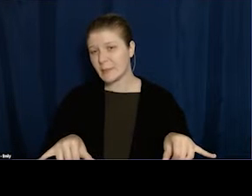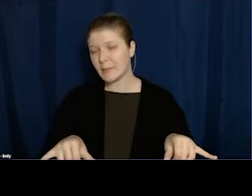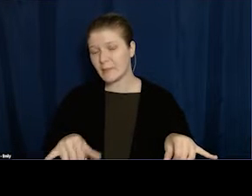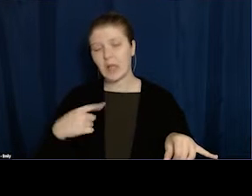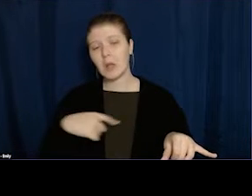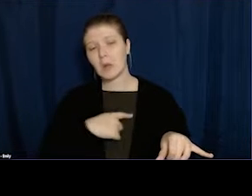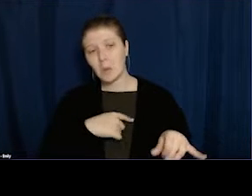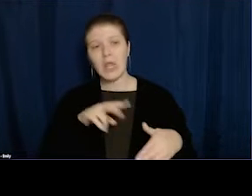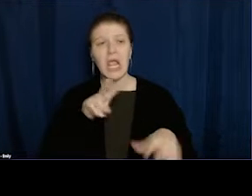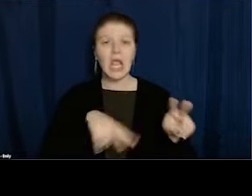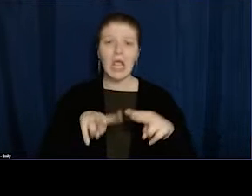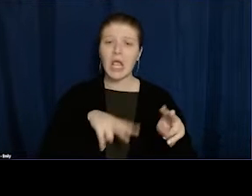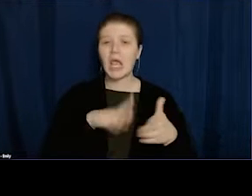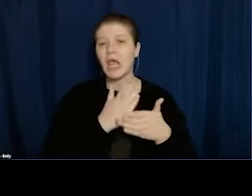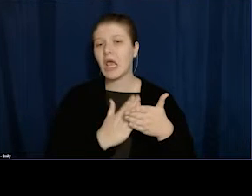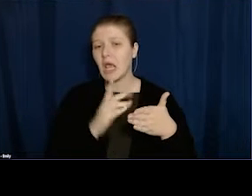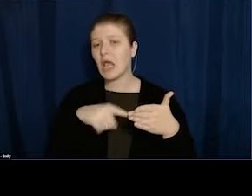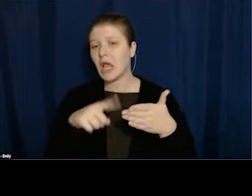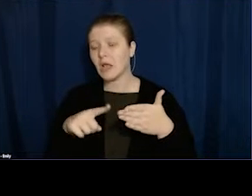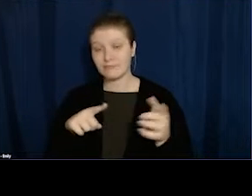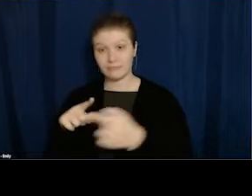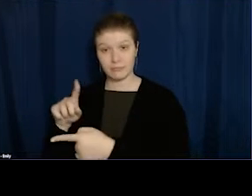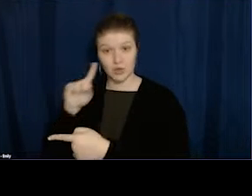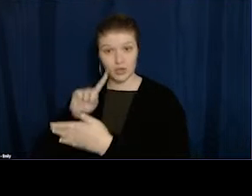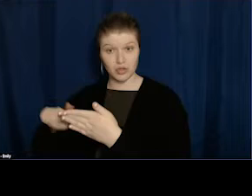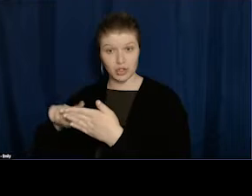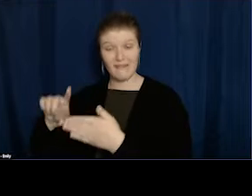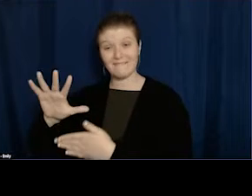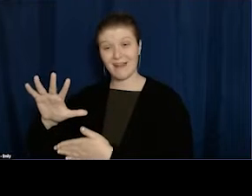In Research.gov, we are doing approximately 550 compliance checks